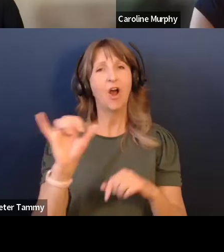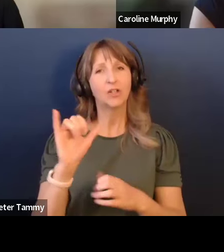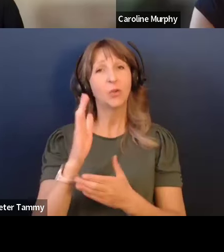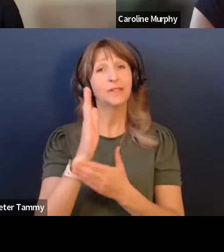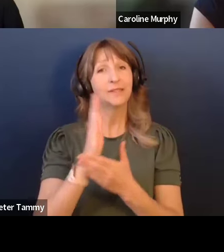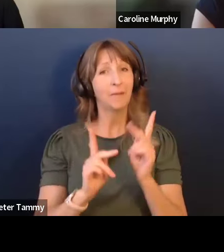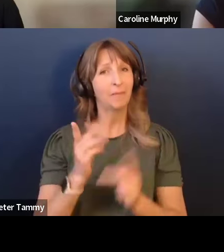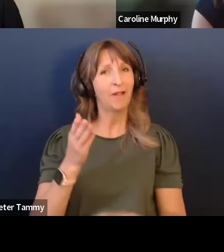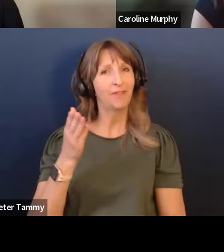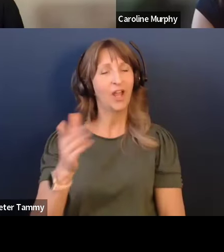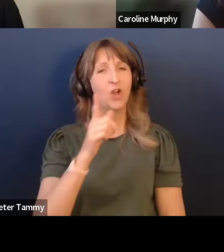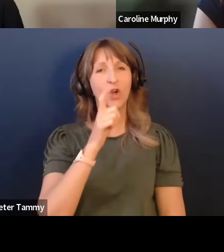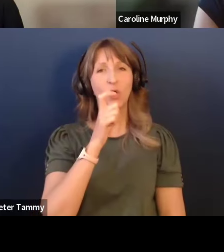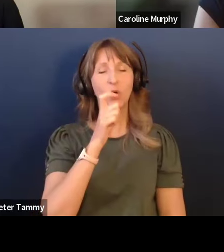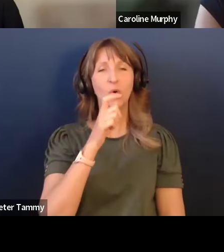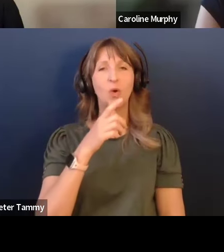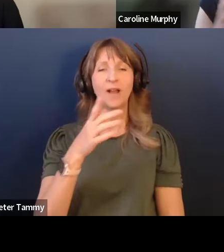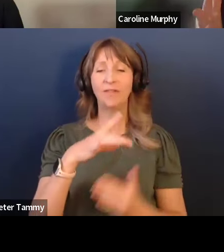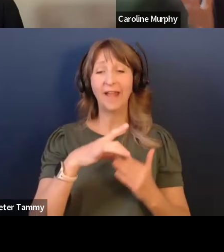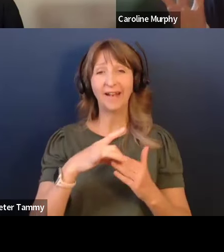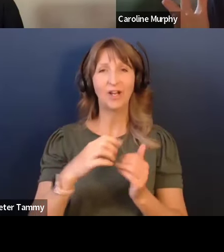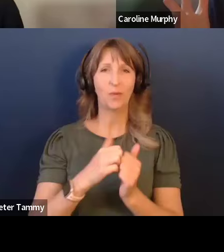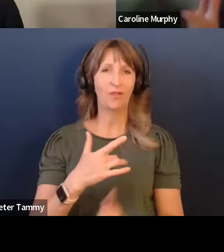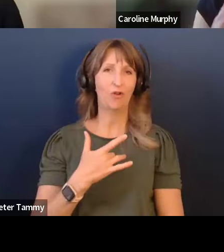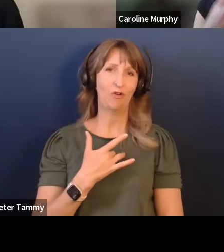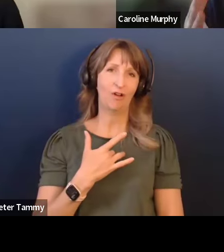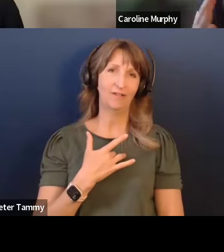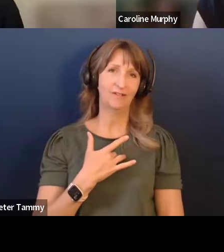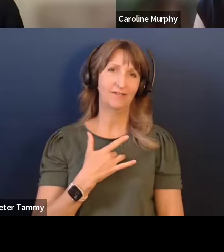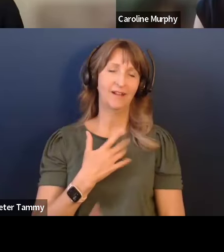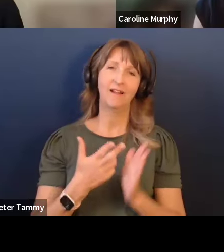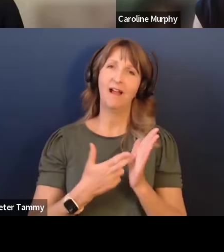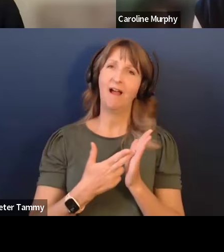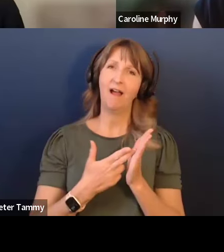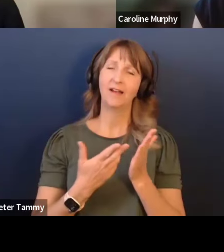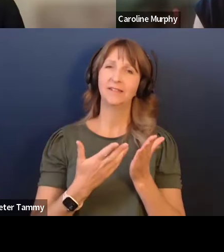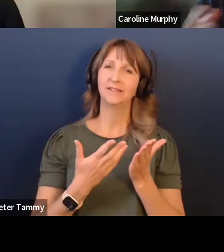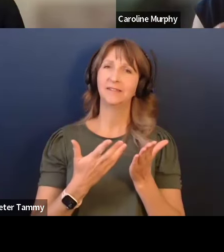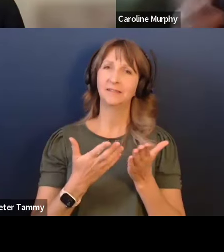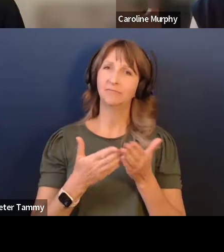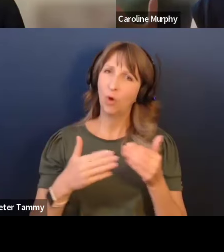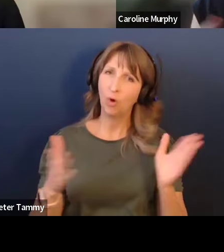on their sleeves and are really there because they want to affect change in the world. So that energy